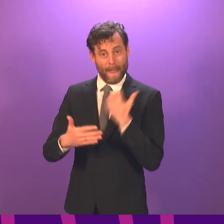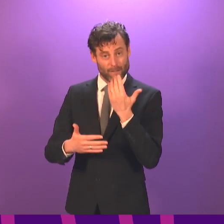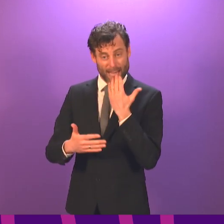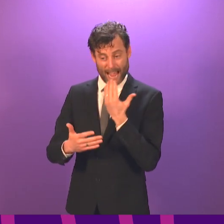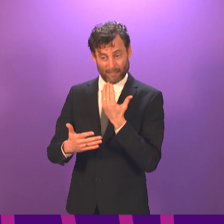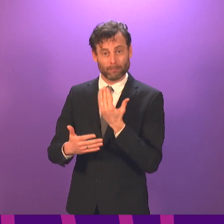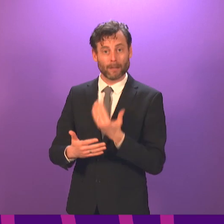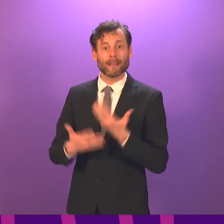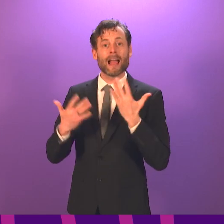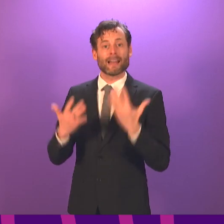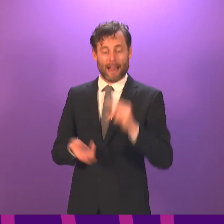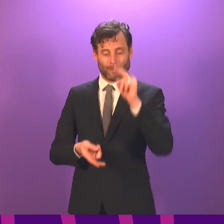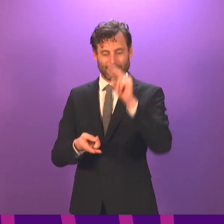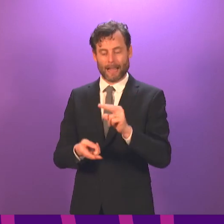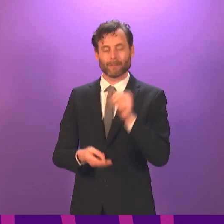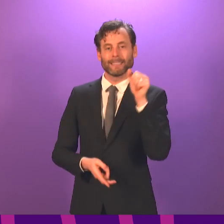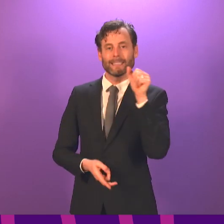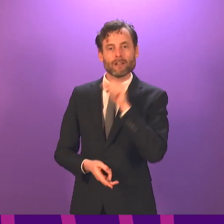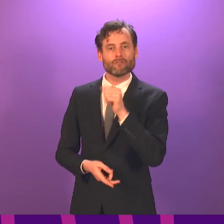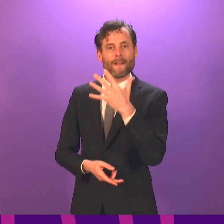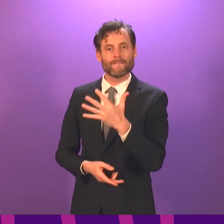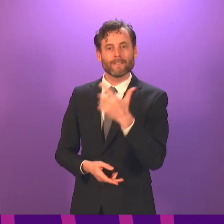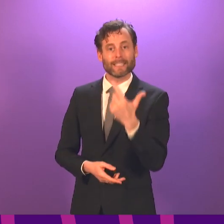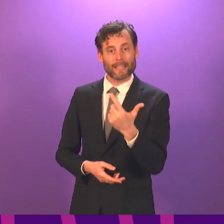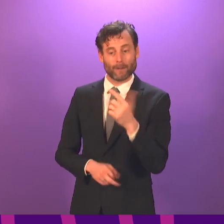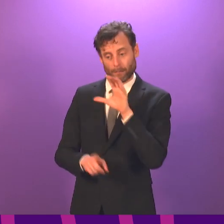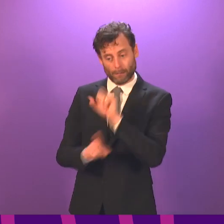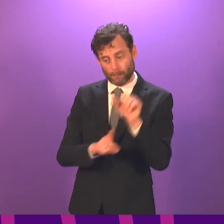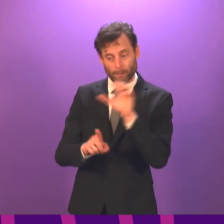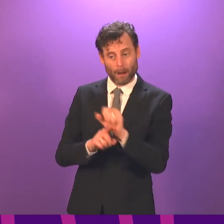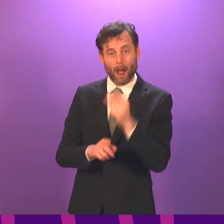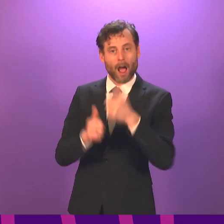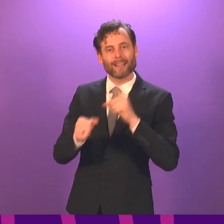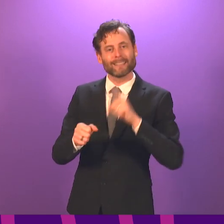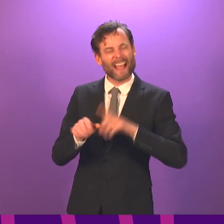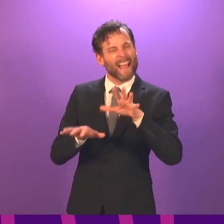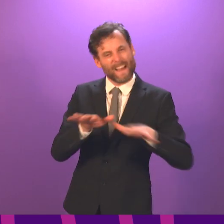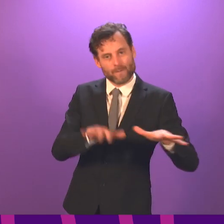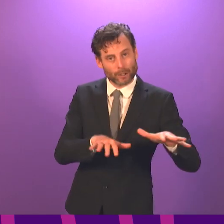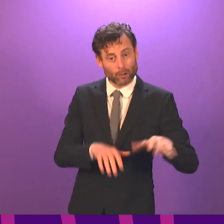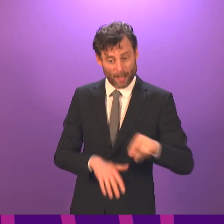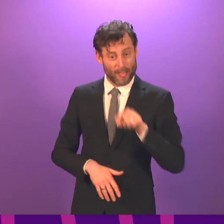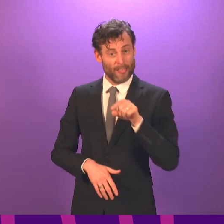fallen to 657 new cases a day on average, which is the lowest level since the first